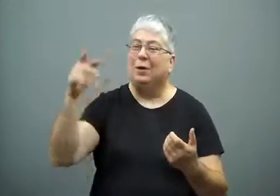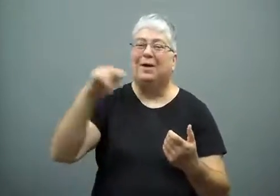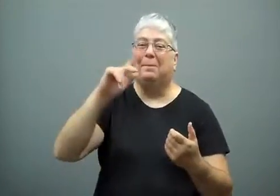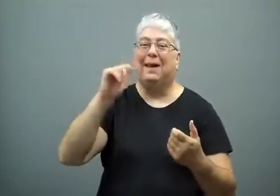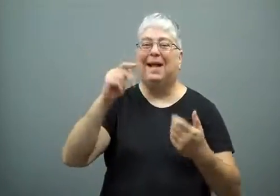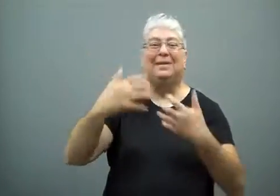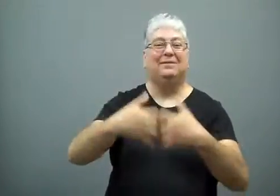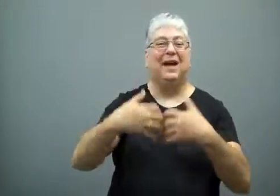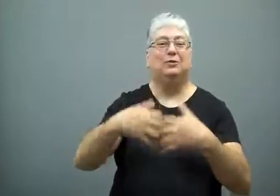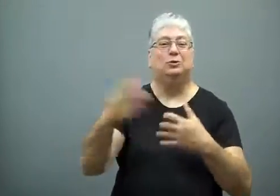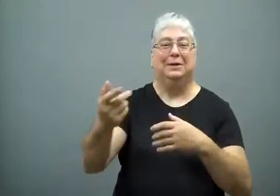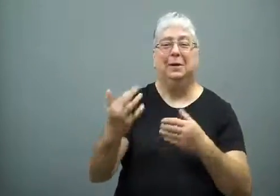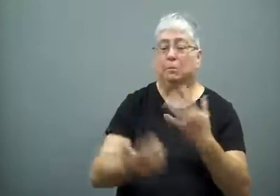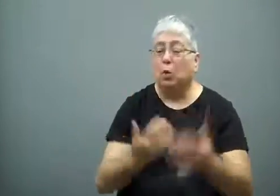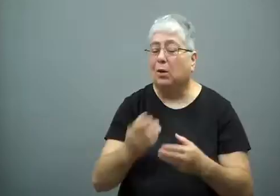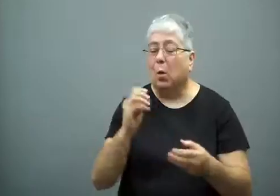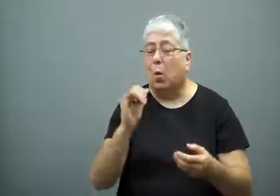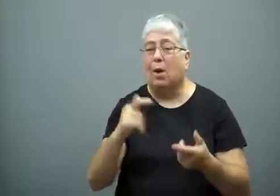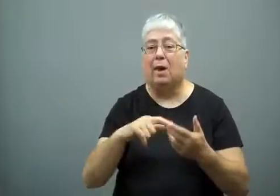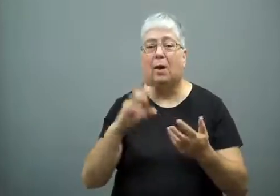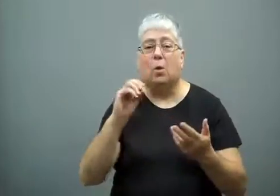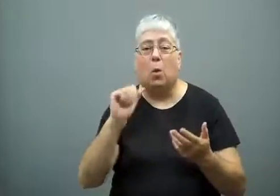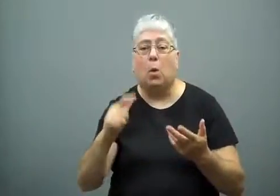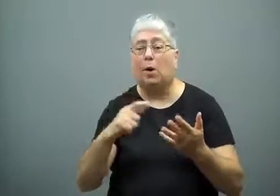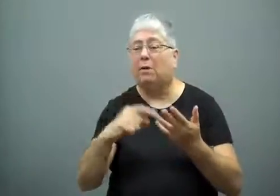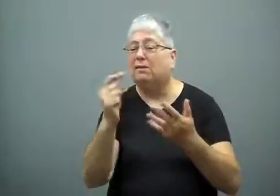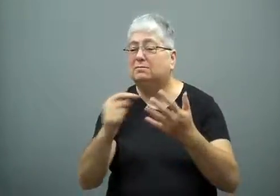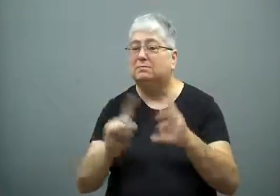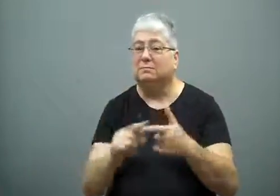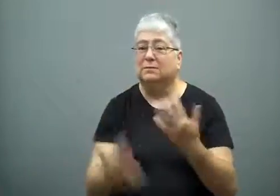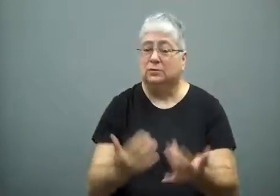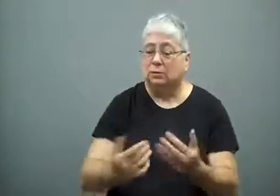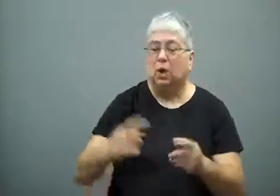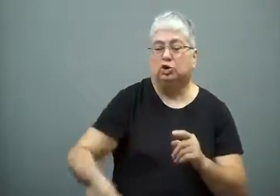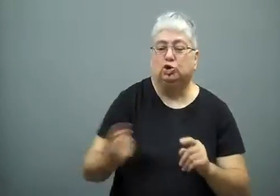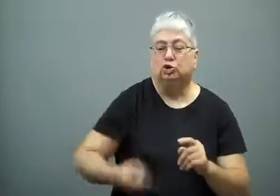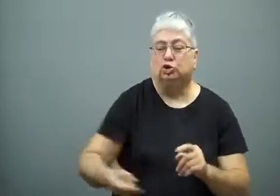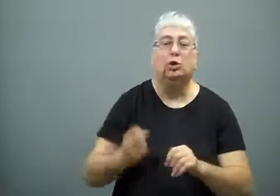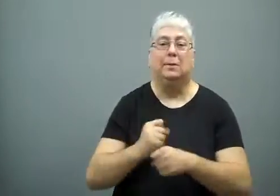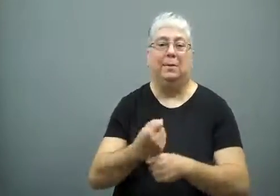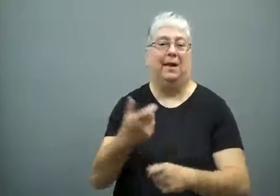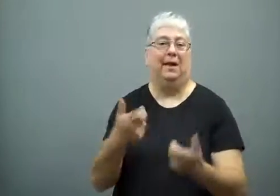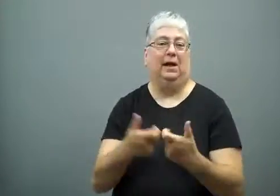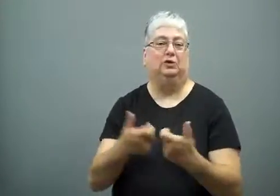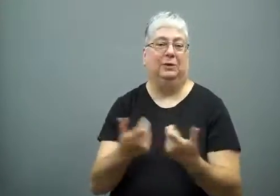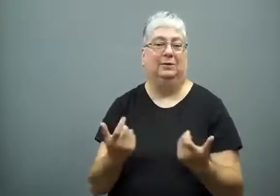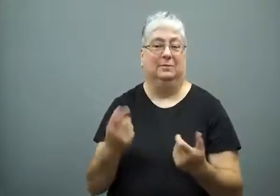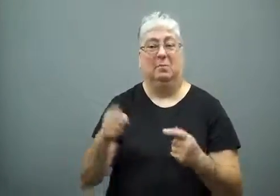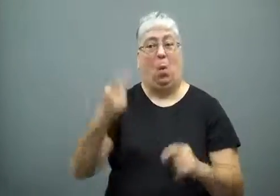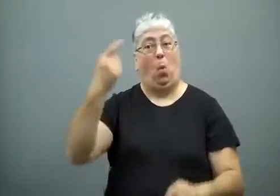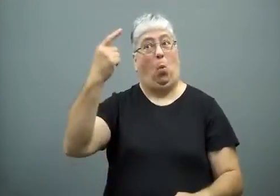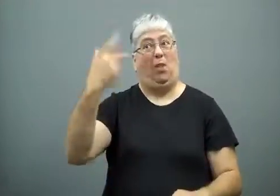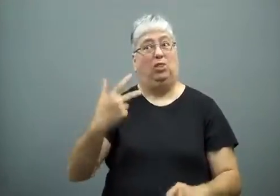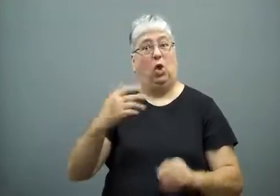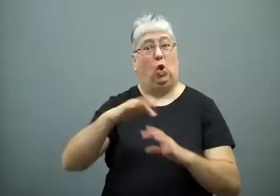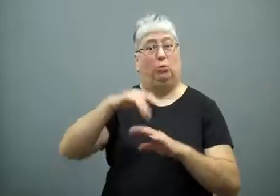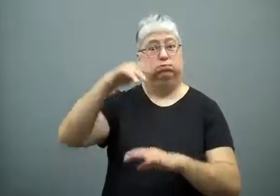Power plants burn oil, coal and so forth to run the turbines to produce electricity.